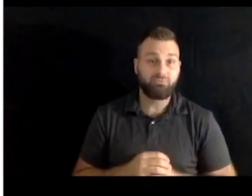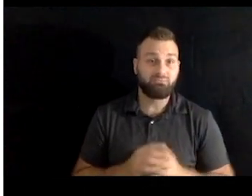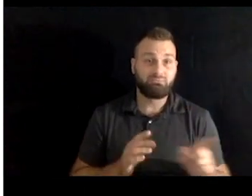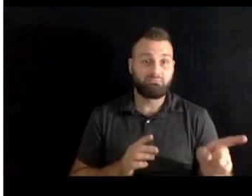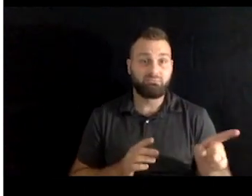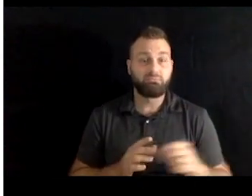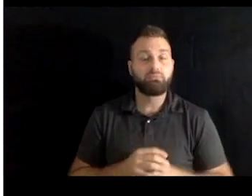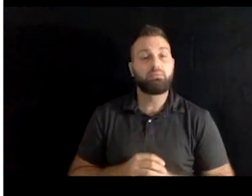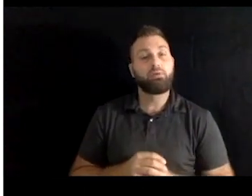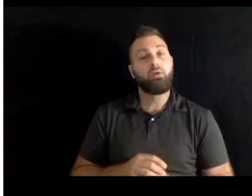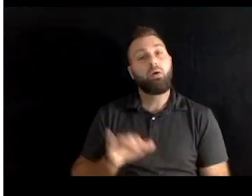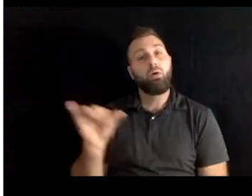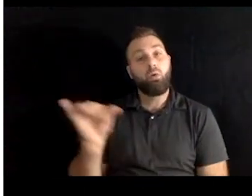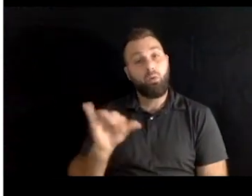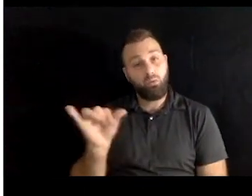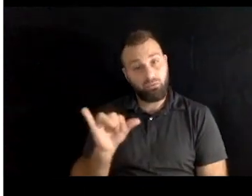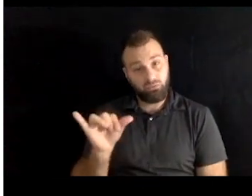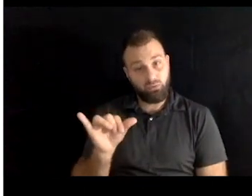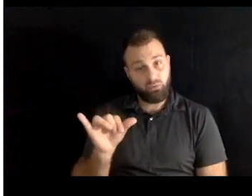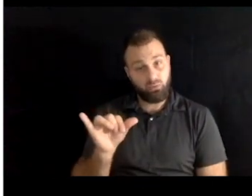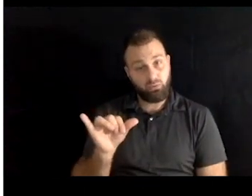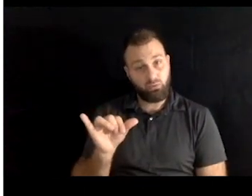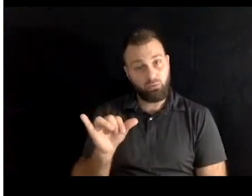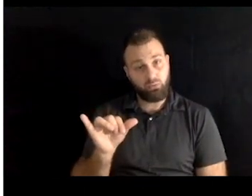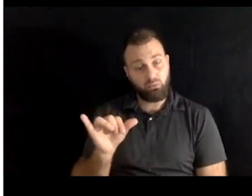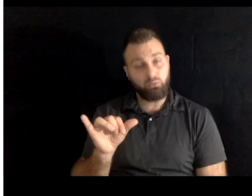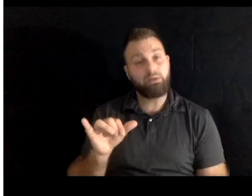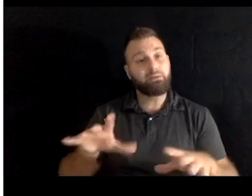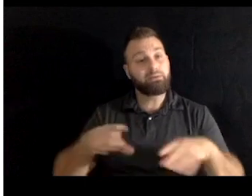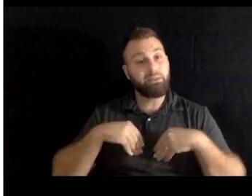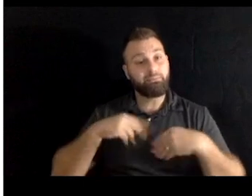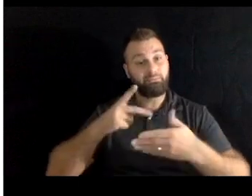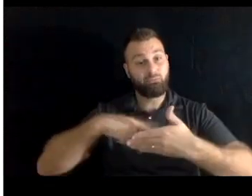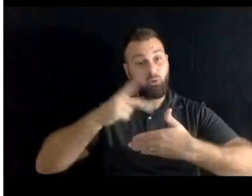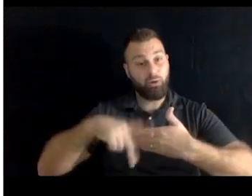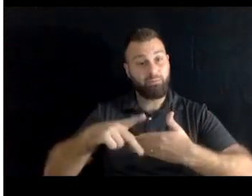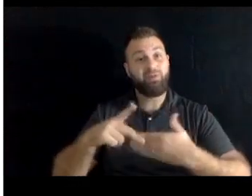And that we should also endorse practices where there's evidence of effectiveness.